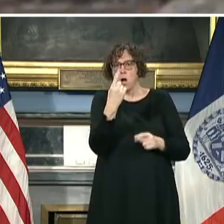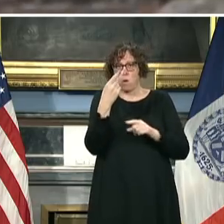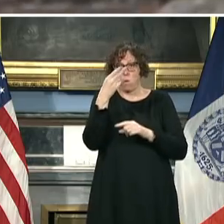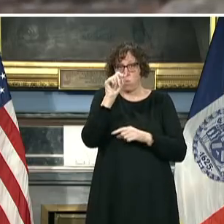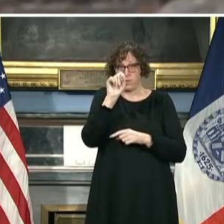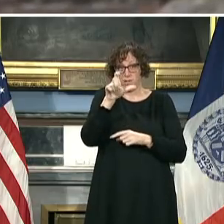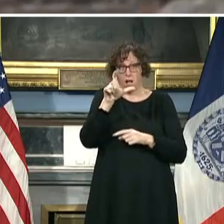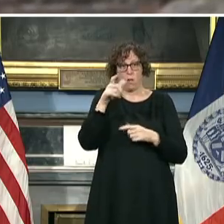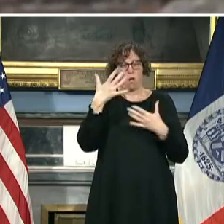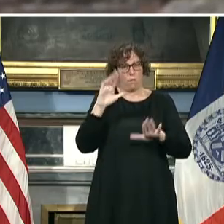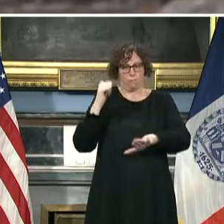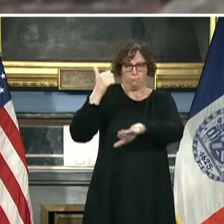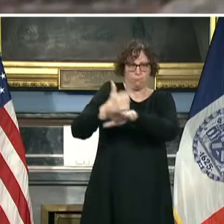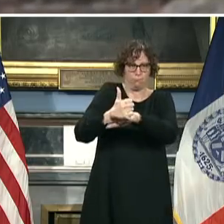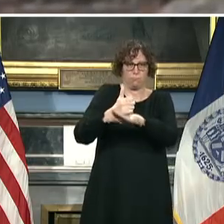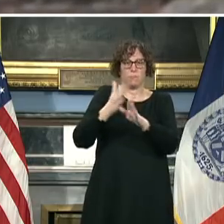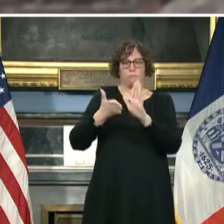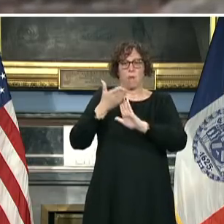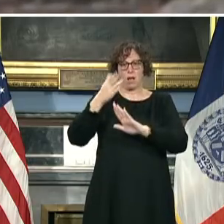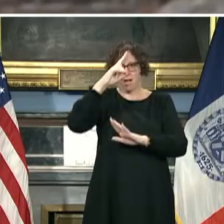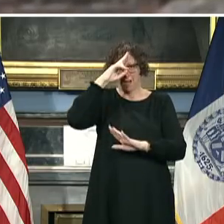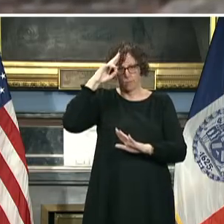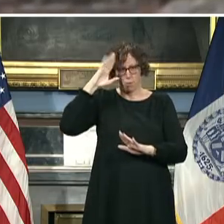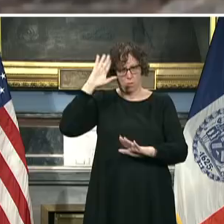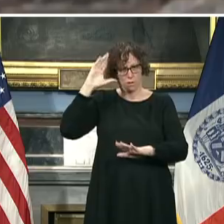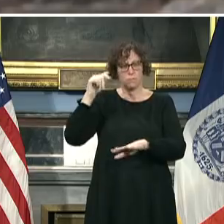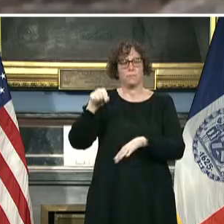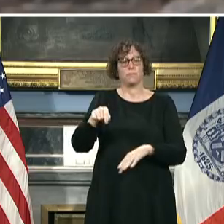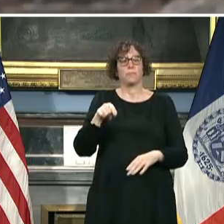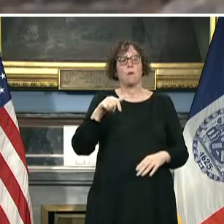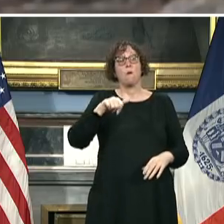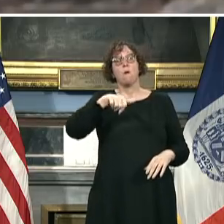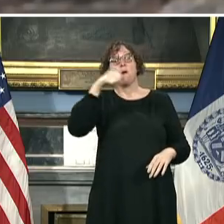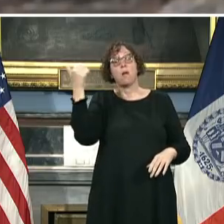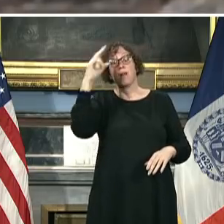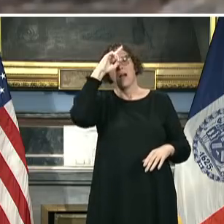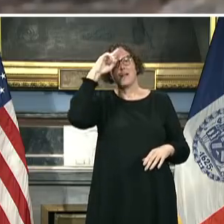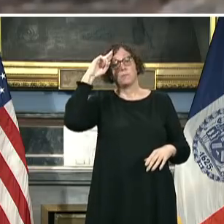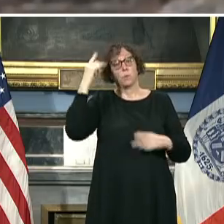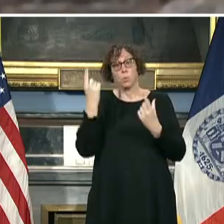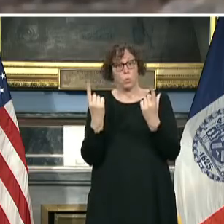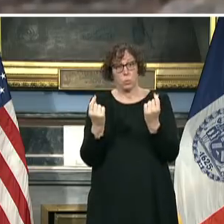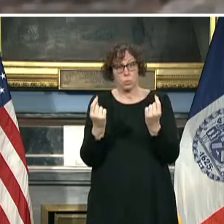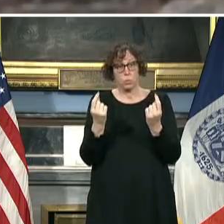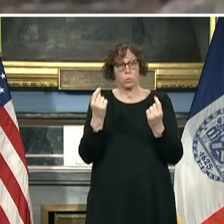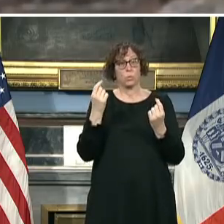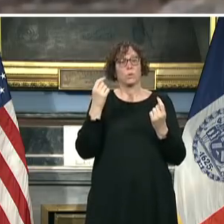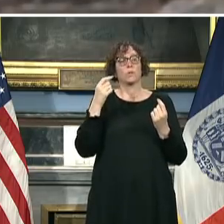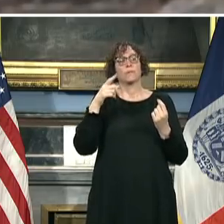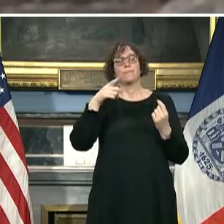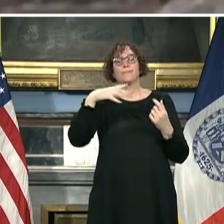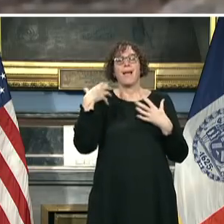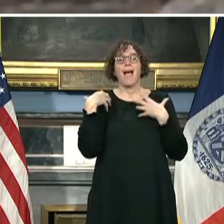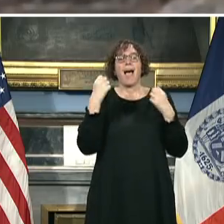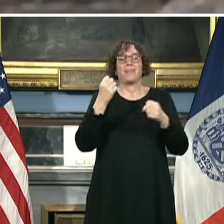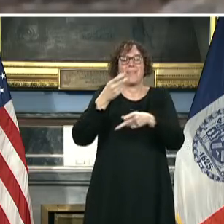SO THE CITY HAS ONE HOTEL UP AND RUNNING FOR MICEDALUS E. WE HAVE A NUMBER OF HOTELS UP AND RUNNING FOR